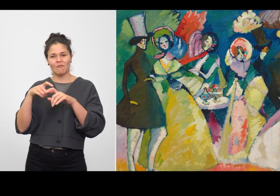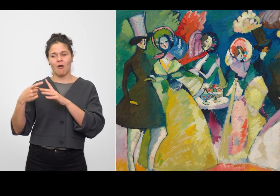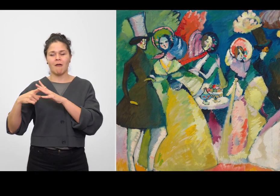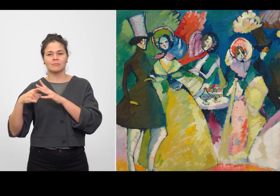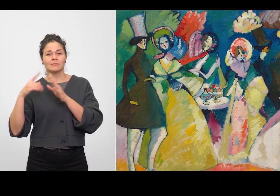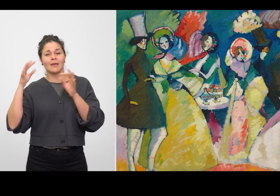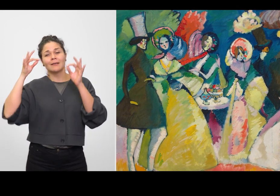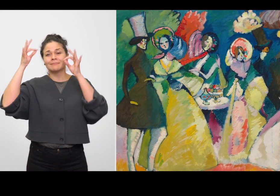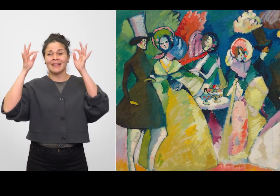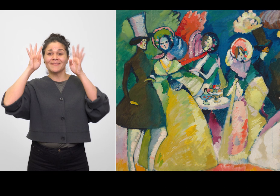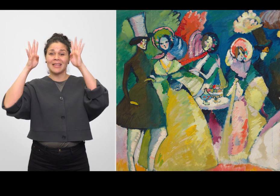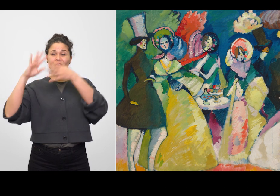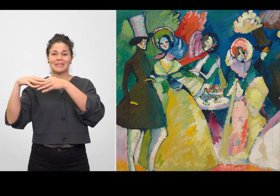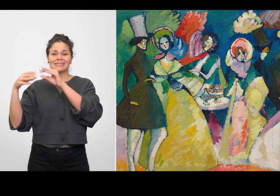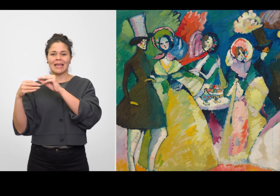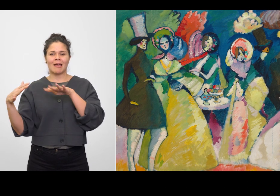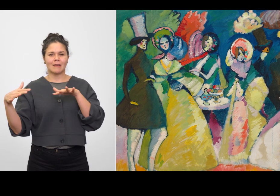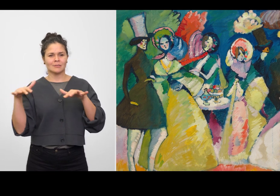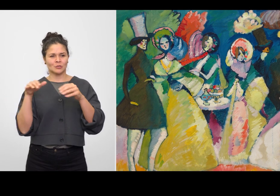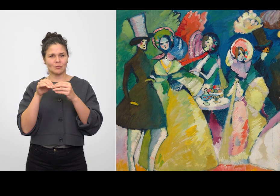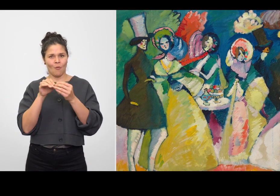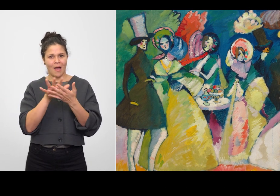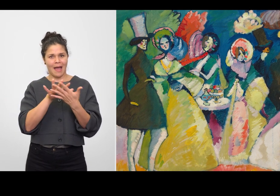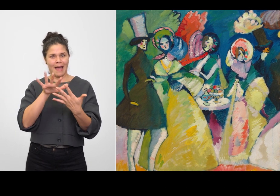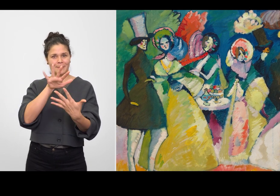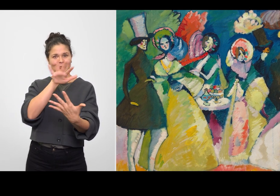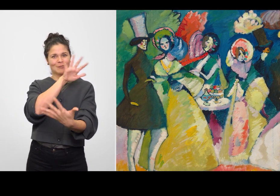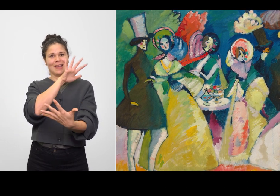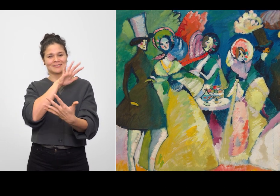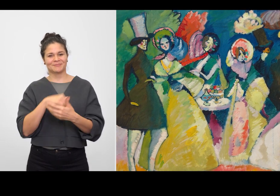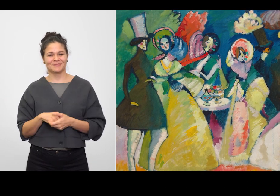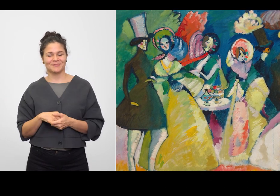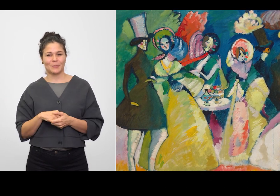from his early fairy-tale pictures to highly abstracted images.